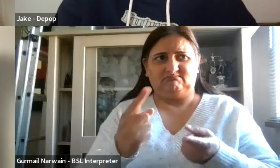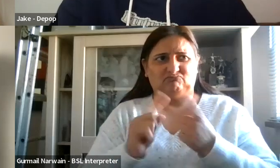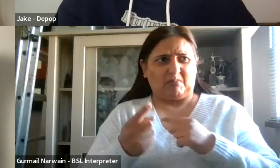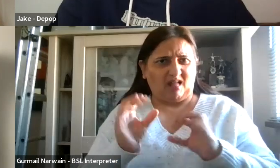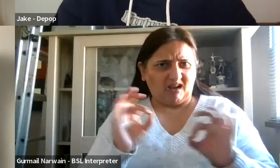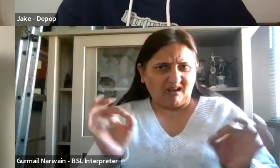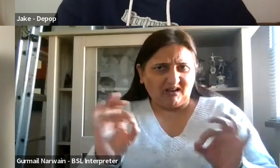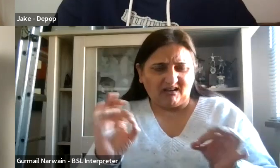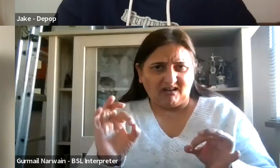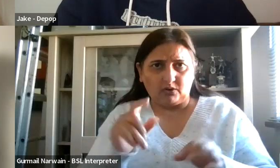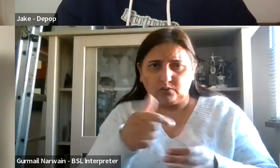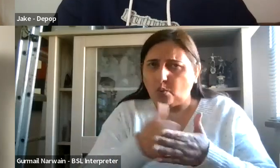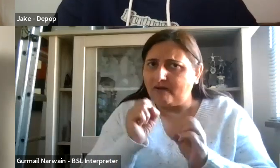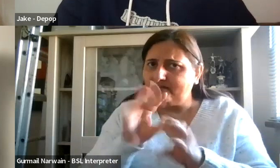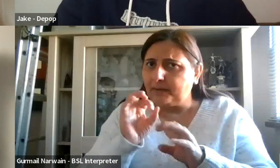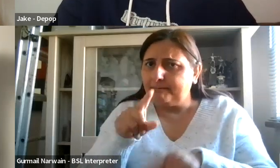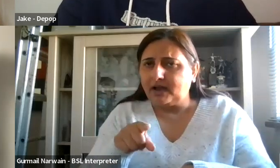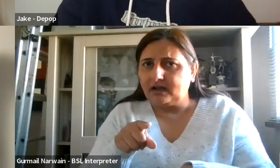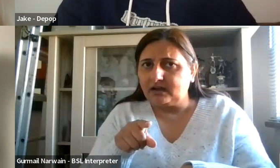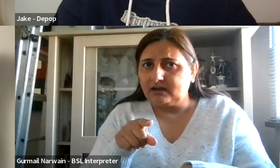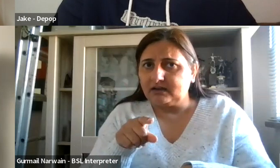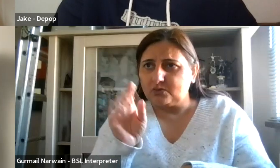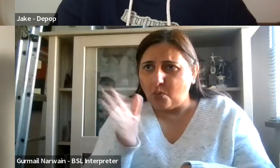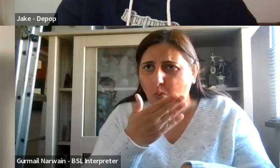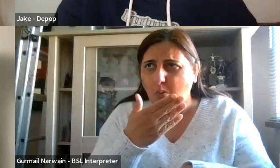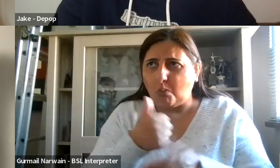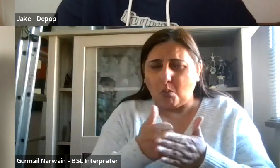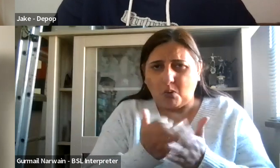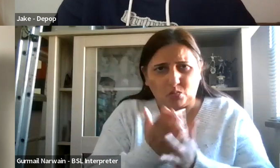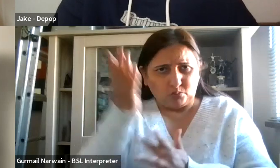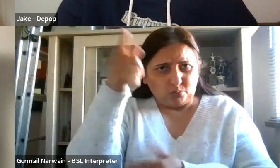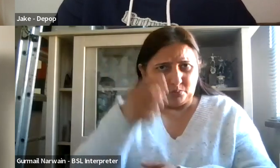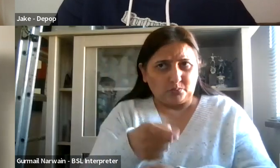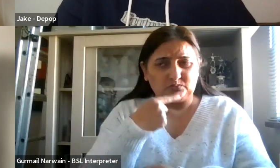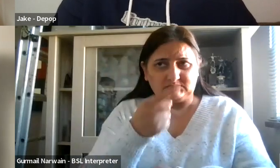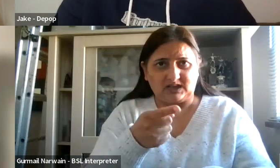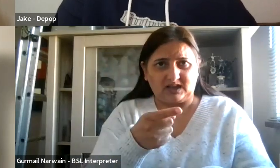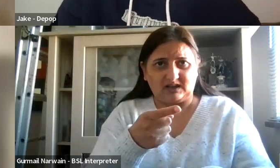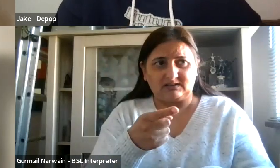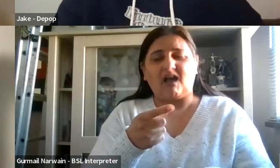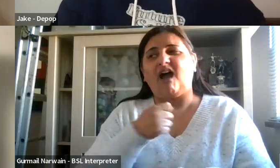So do you give? Do you give feedback at every single, every single stage, or even if it's just a I'm sorry you've not been successful.